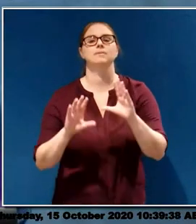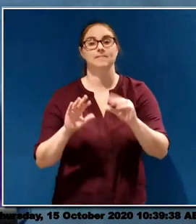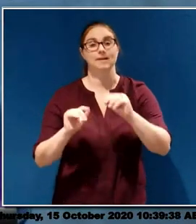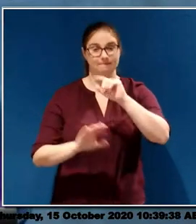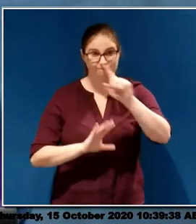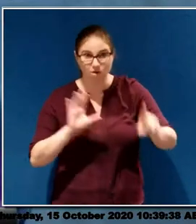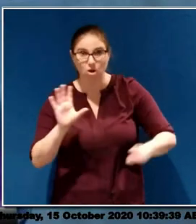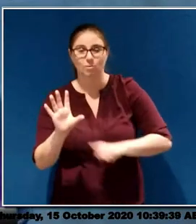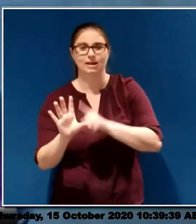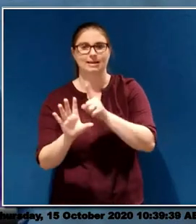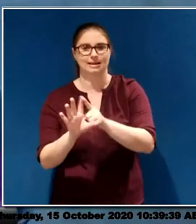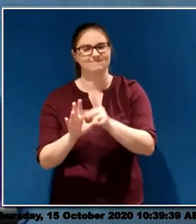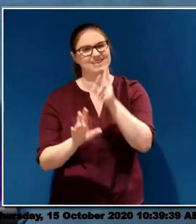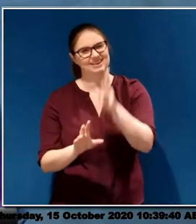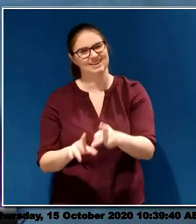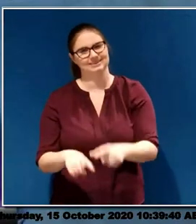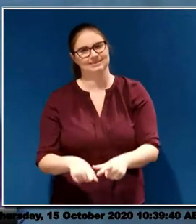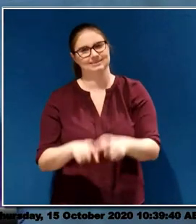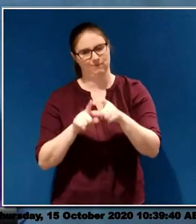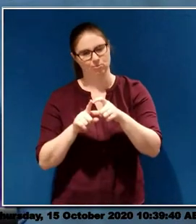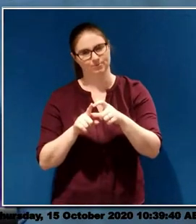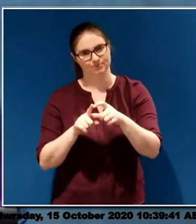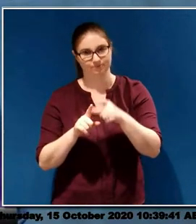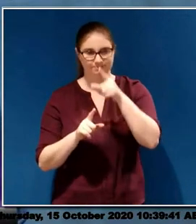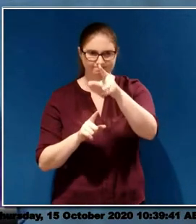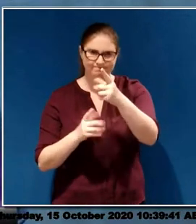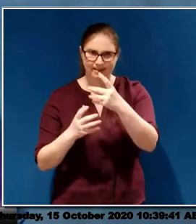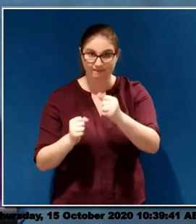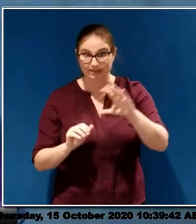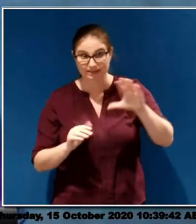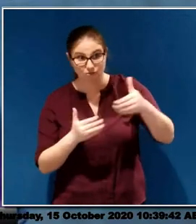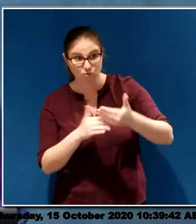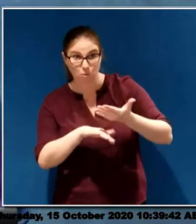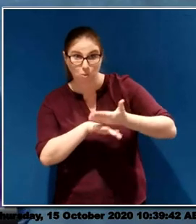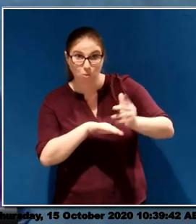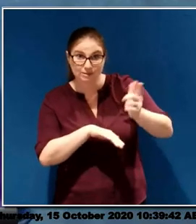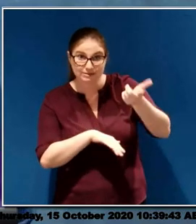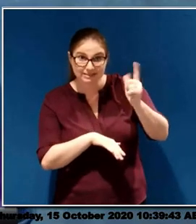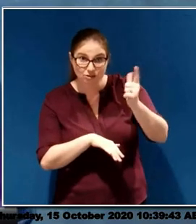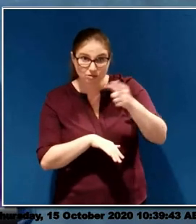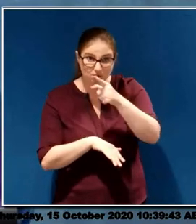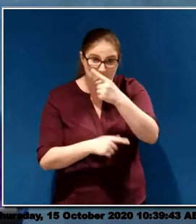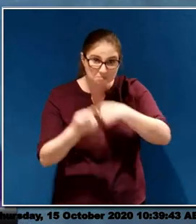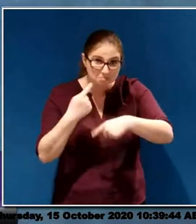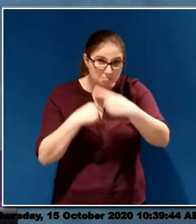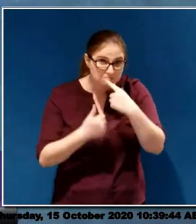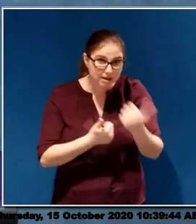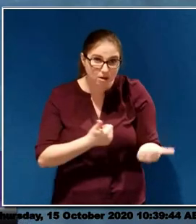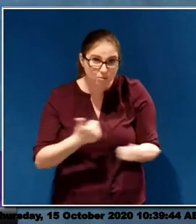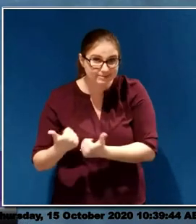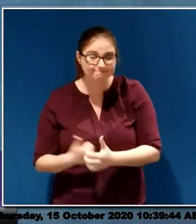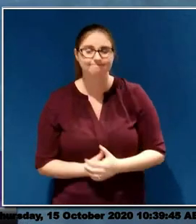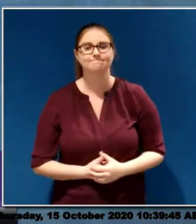Can you tell us about how that went? Yes. I met her on the very first day of school and sort of said to her,